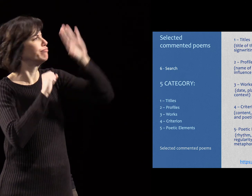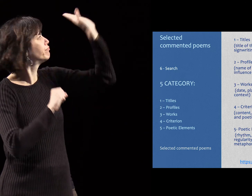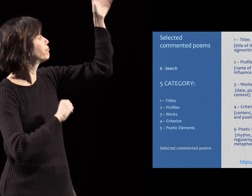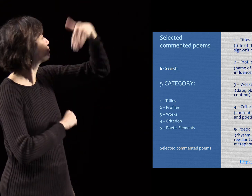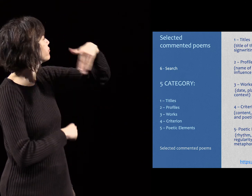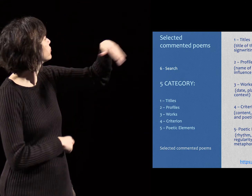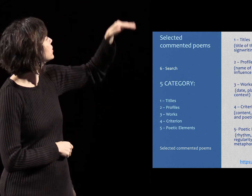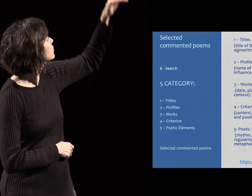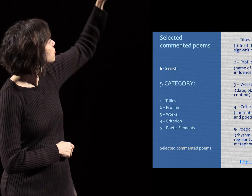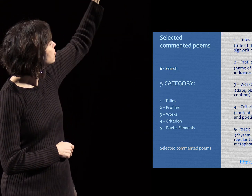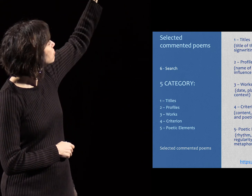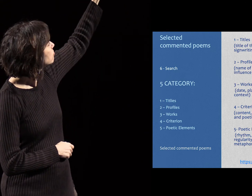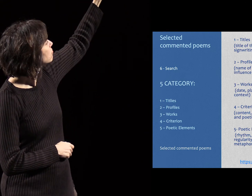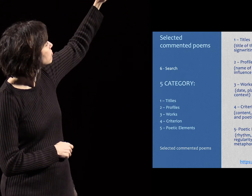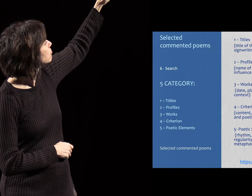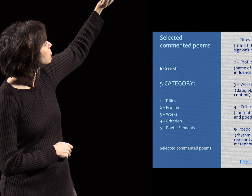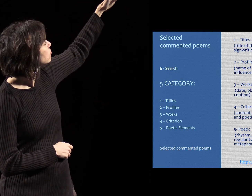That's just an advertisement. Ignore that.